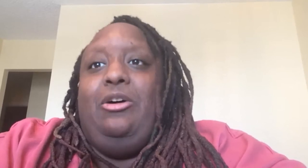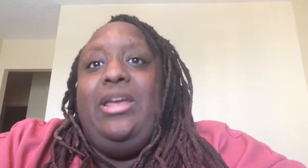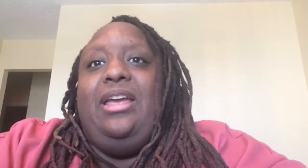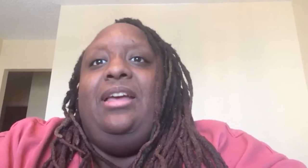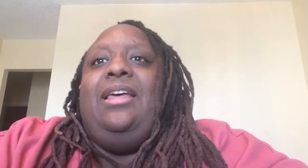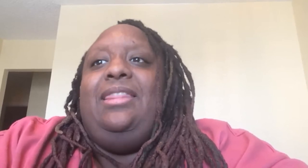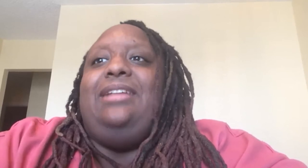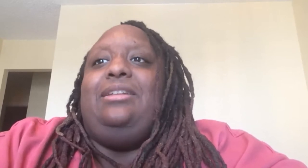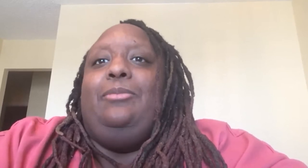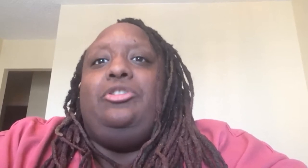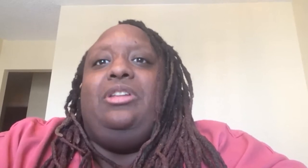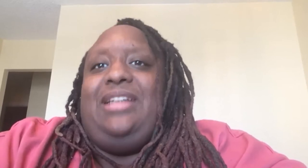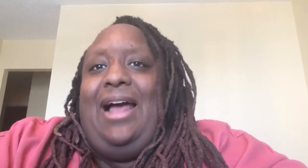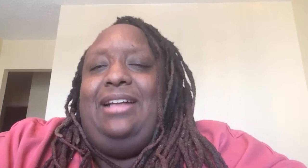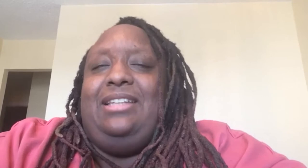that’s emotionally taxing.